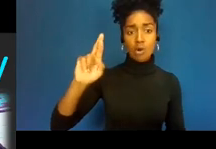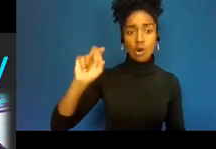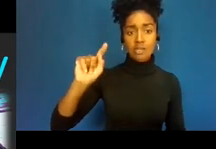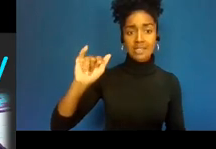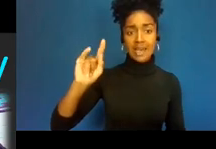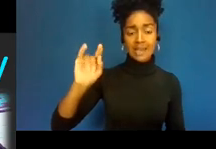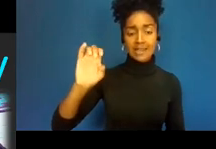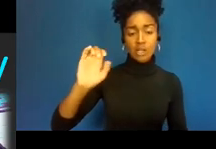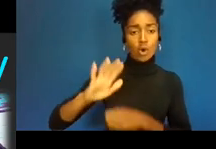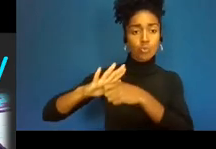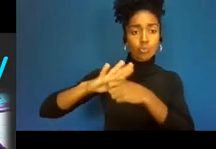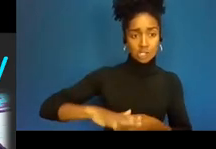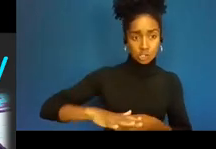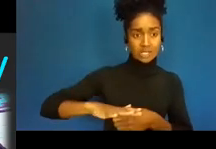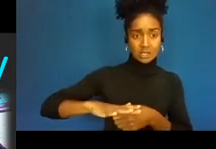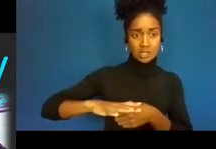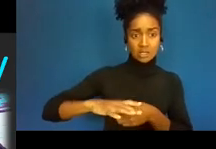So it's a recognition that being black,